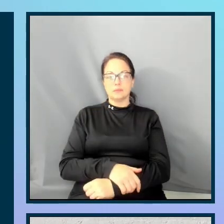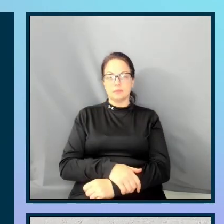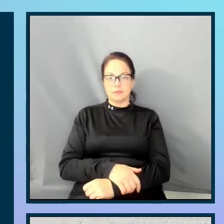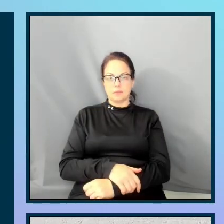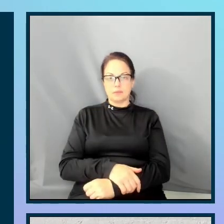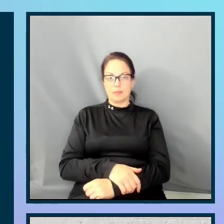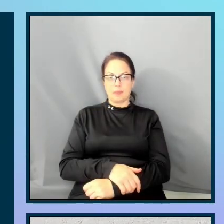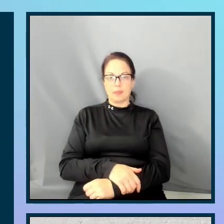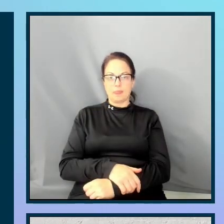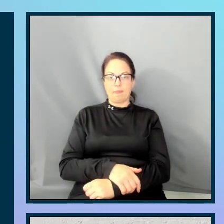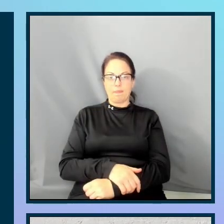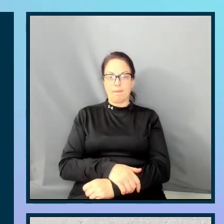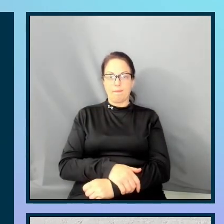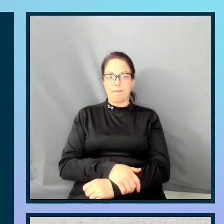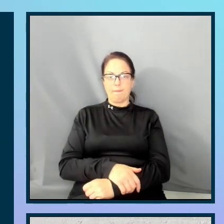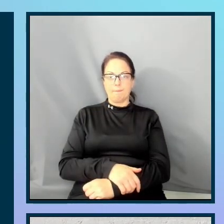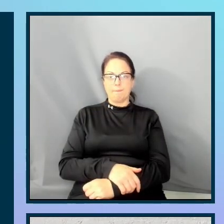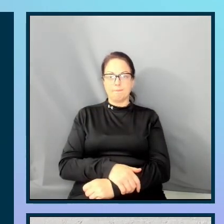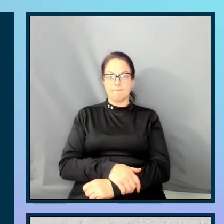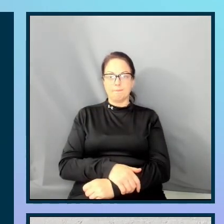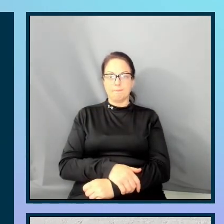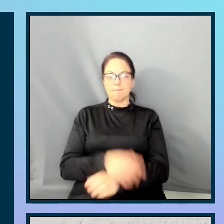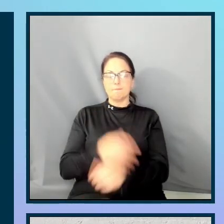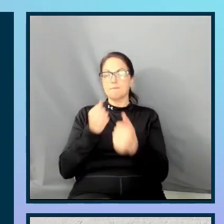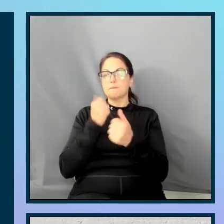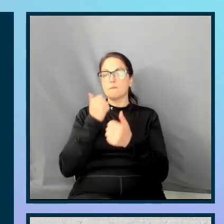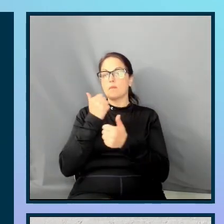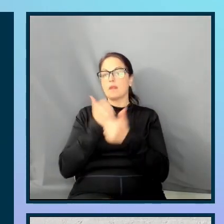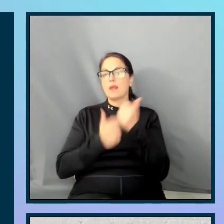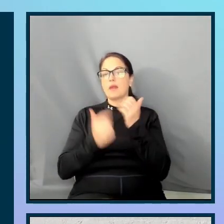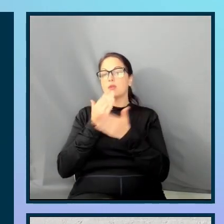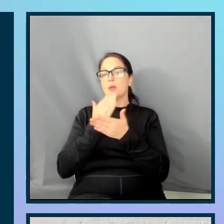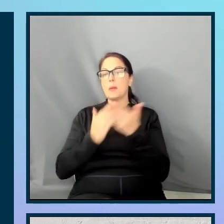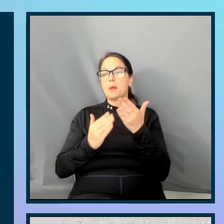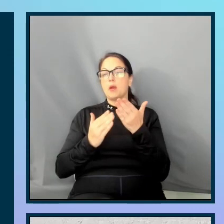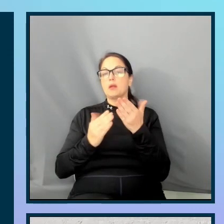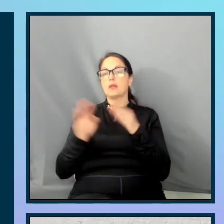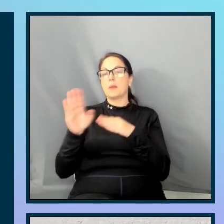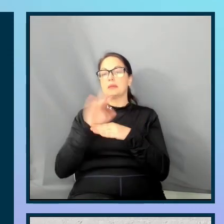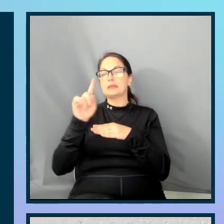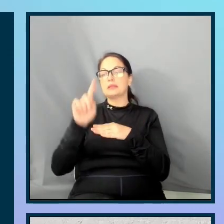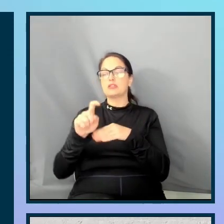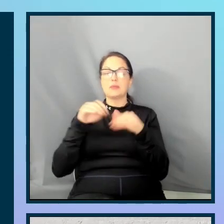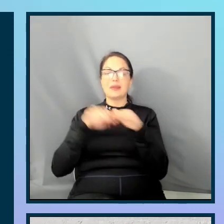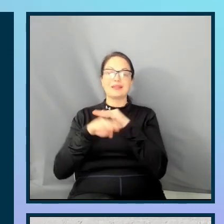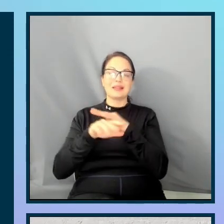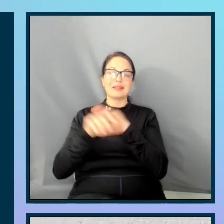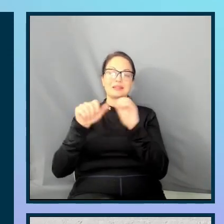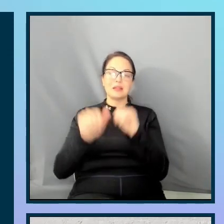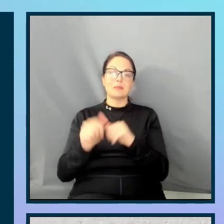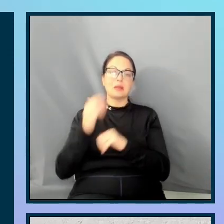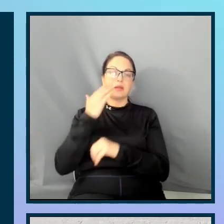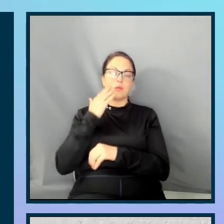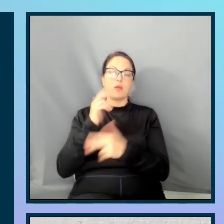every facet of the business needs to be accessibility aware for three reasons.